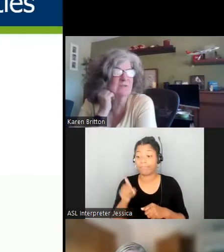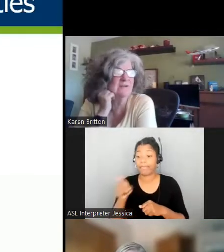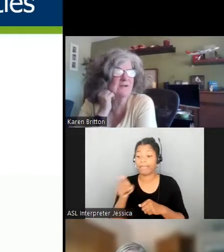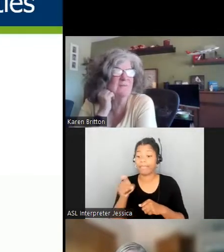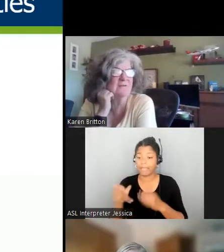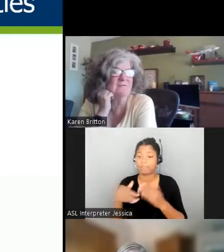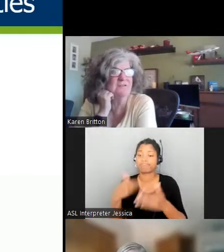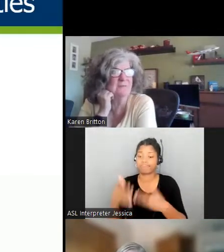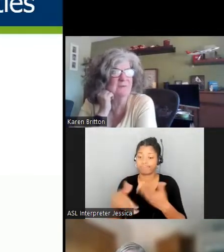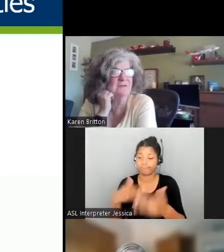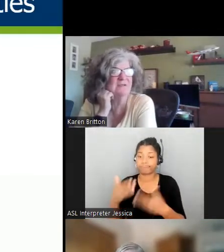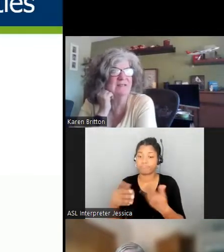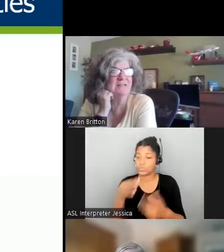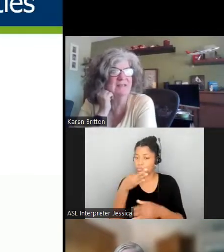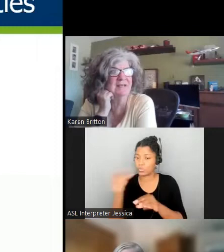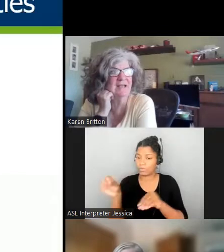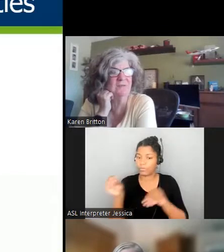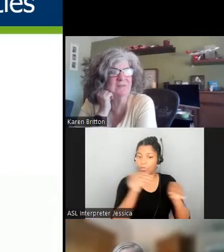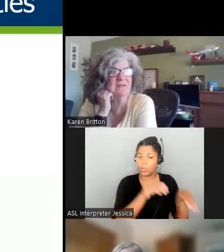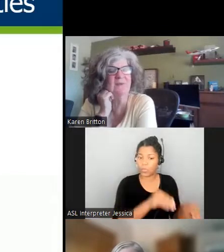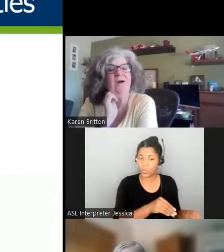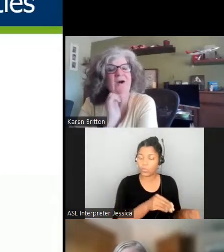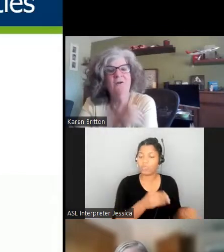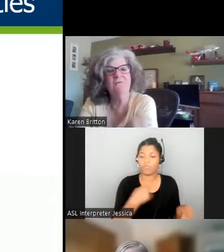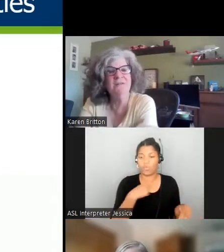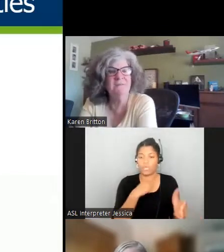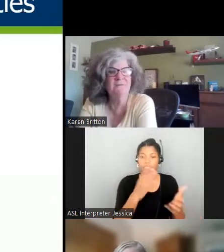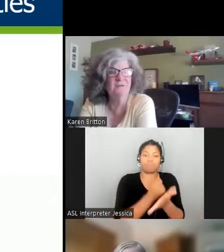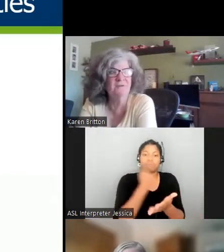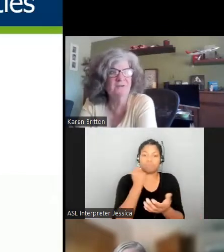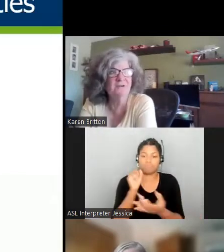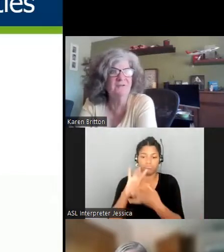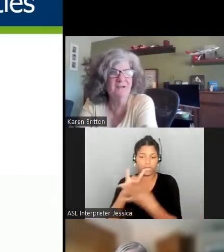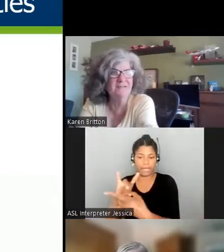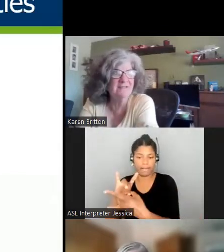really our first opportunity to connect with them and hopefully before they are in a crisis